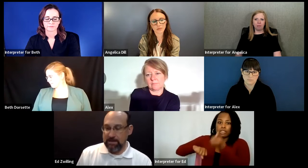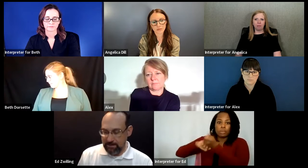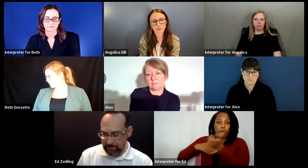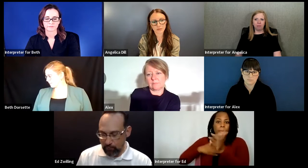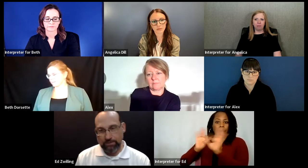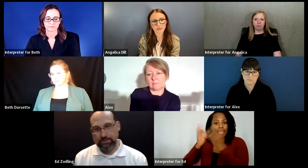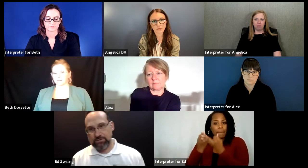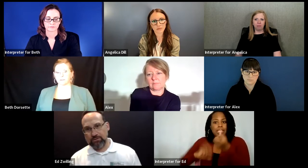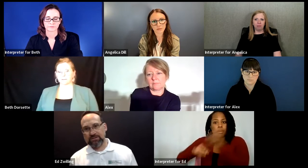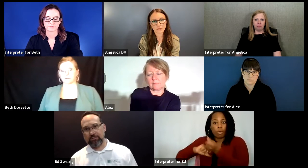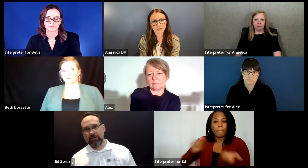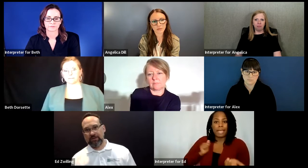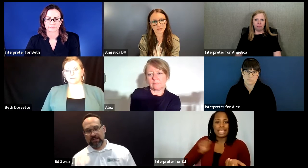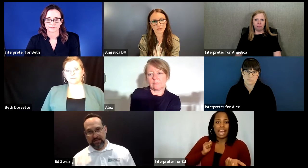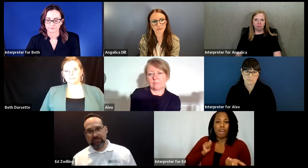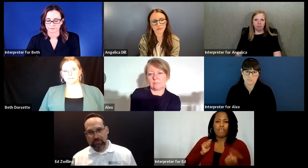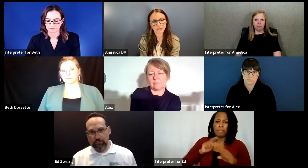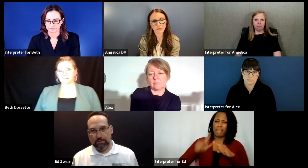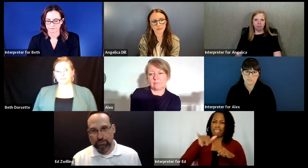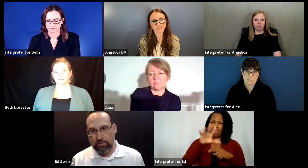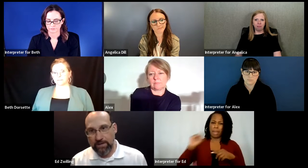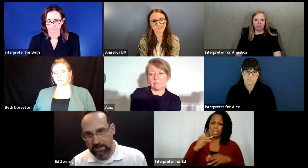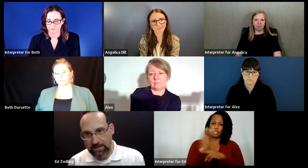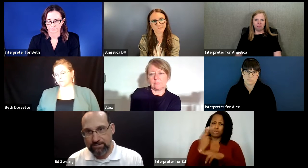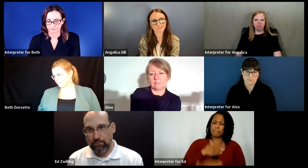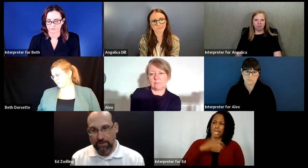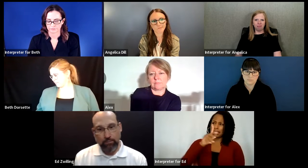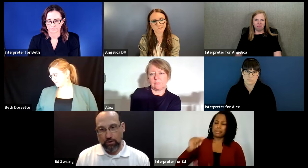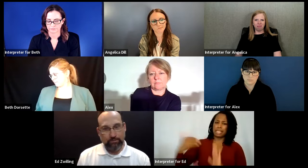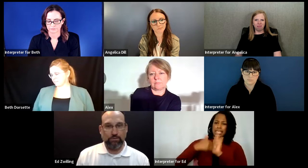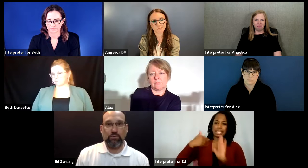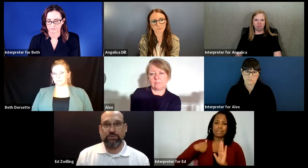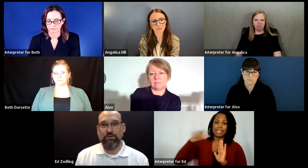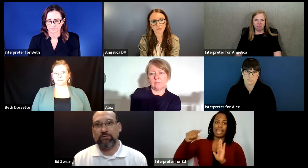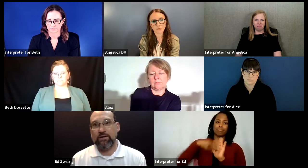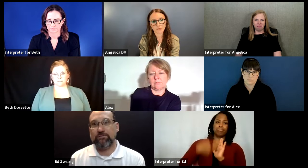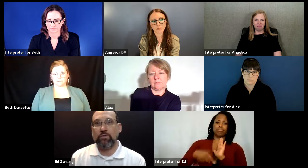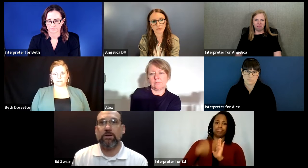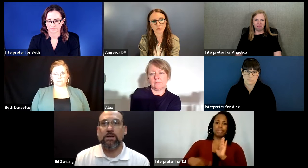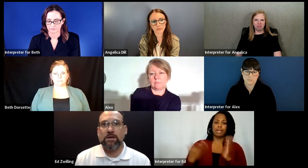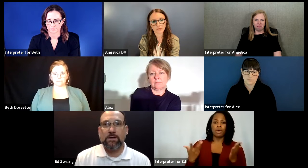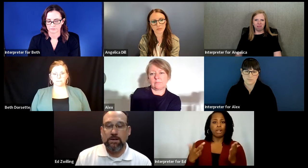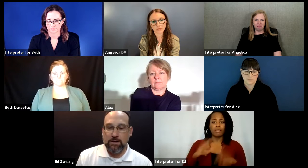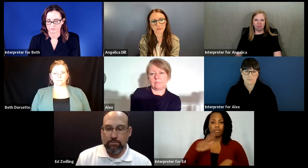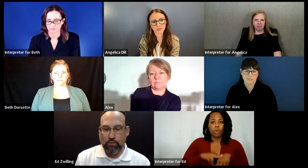And someone is using your disability against you and discriminating against you. At that point you have no choice. You have to fight for it.